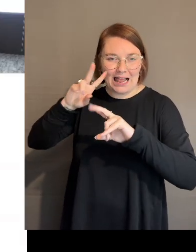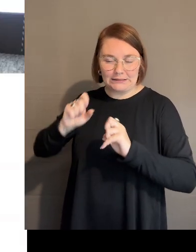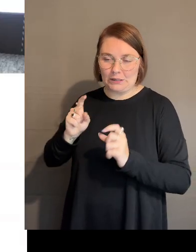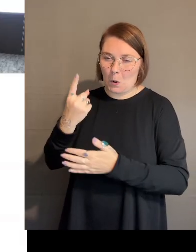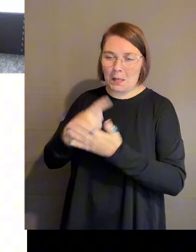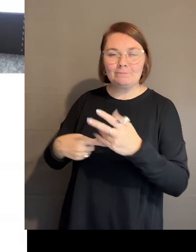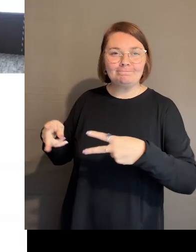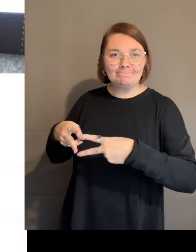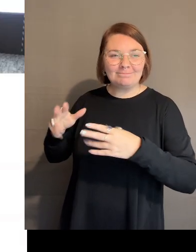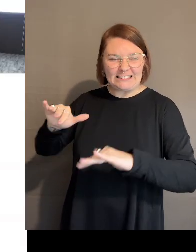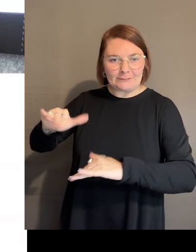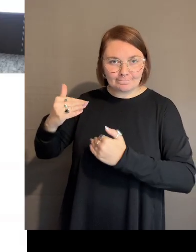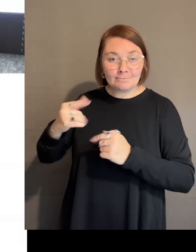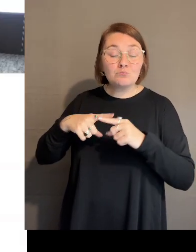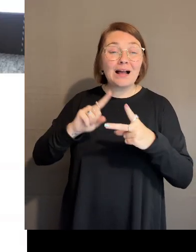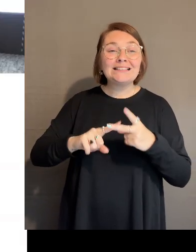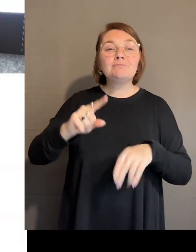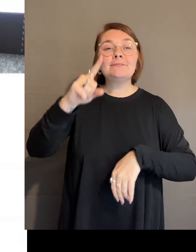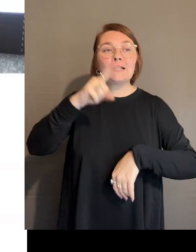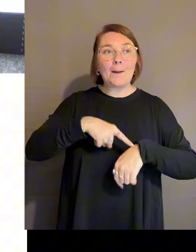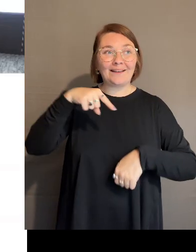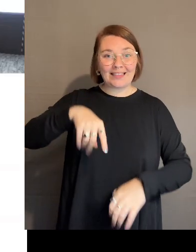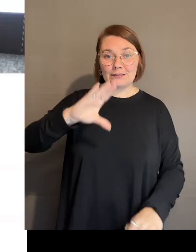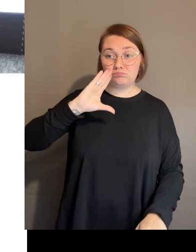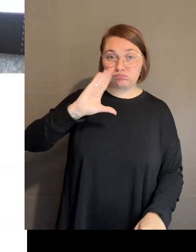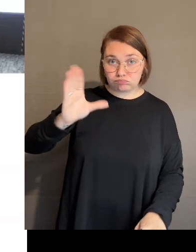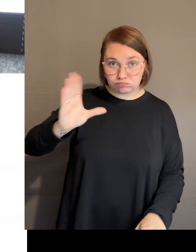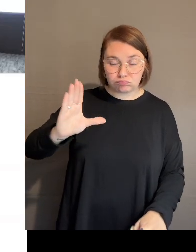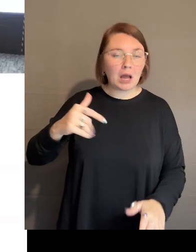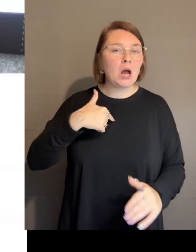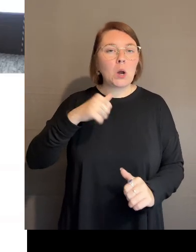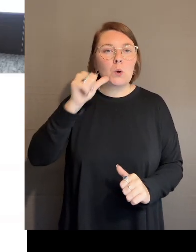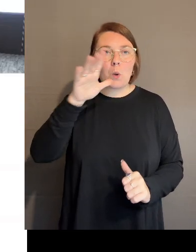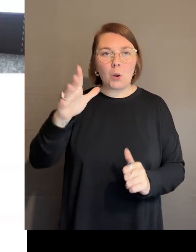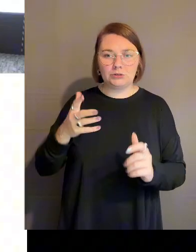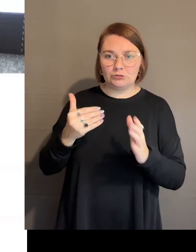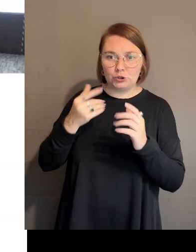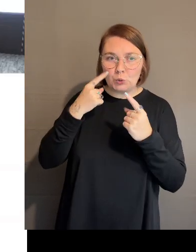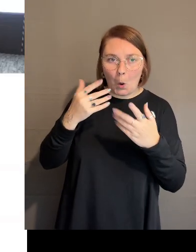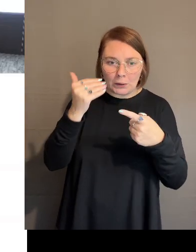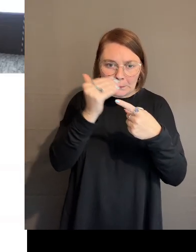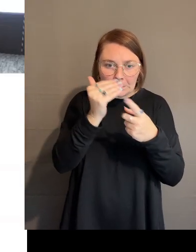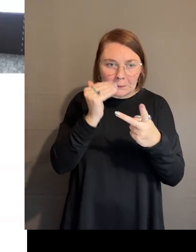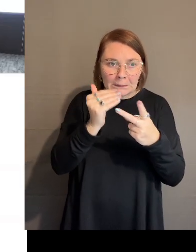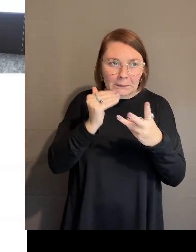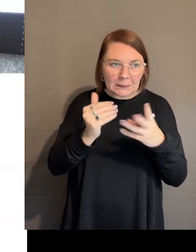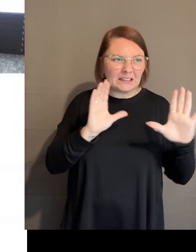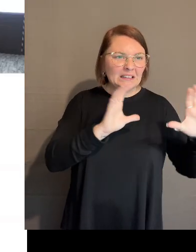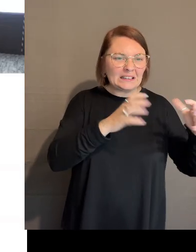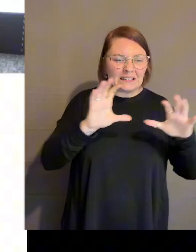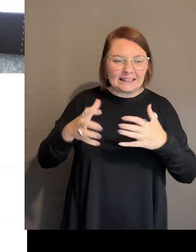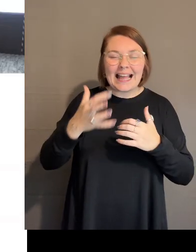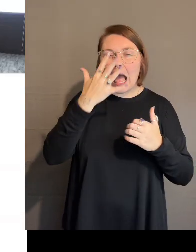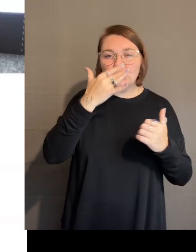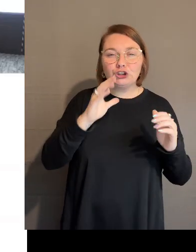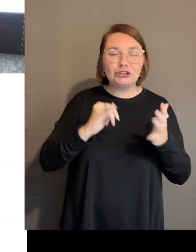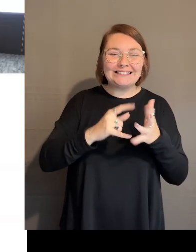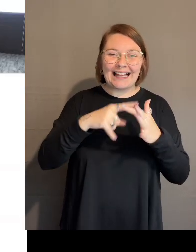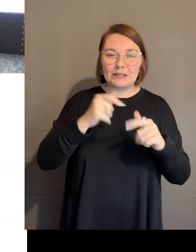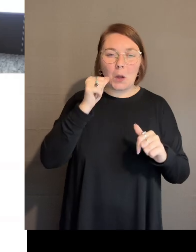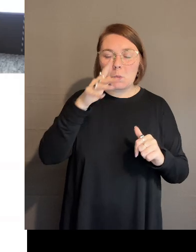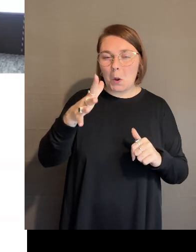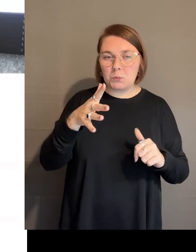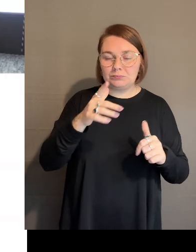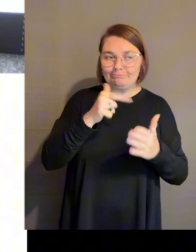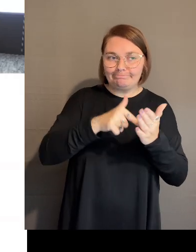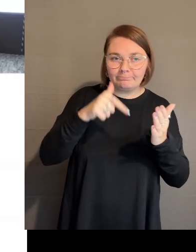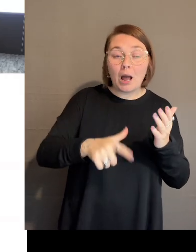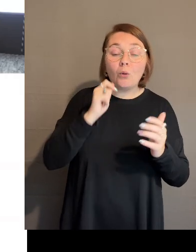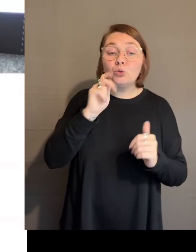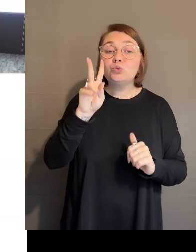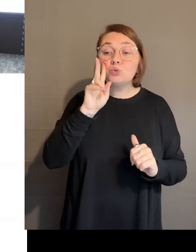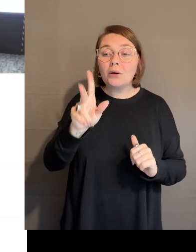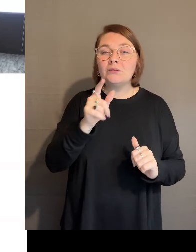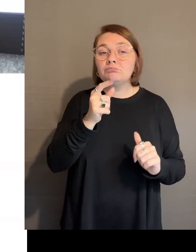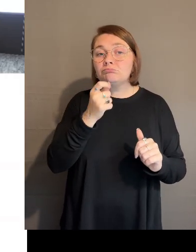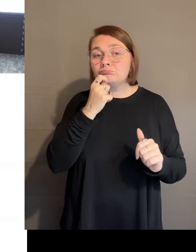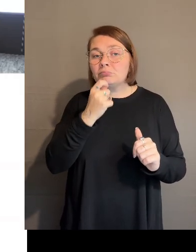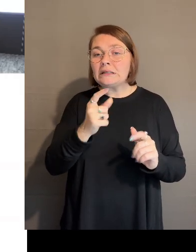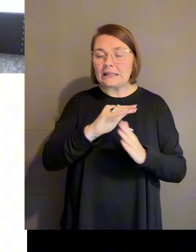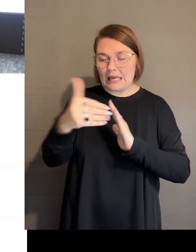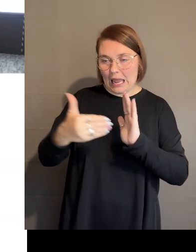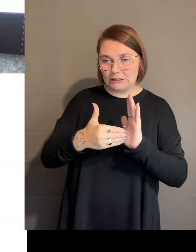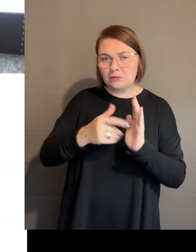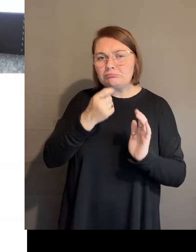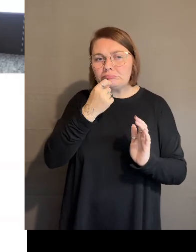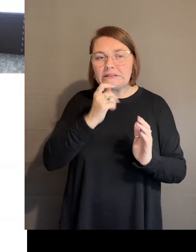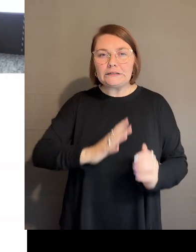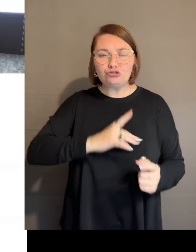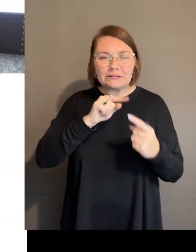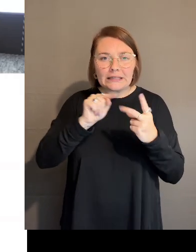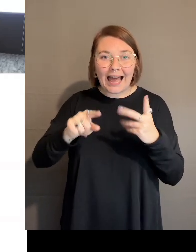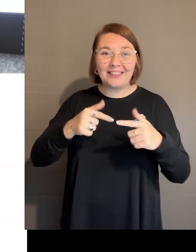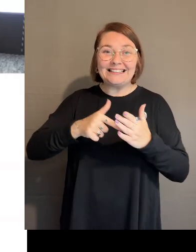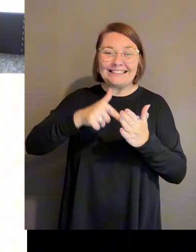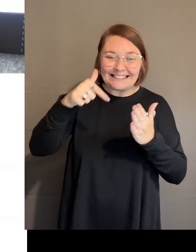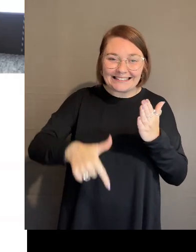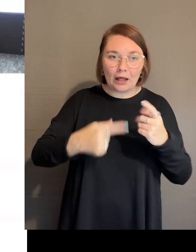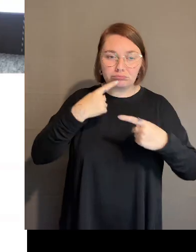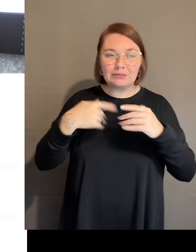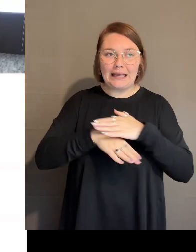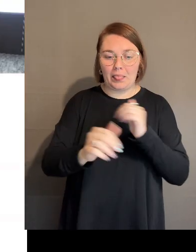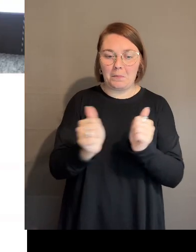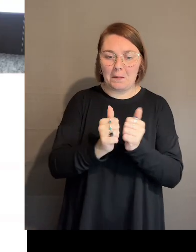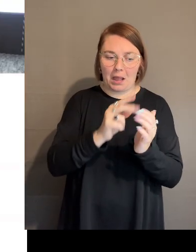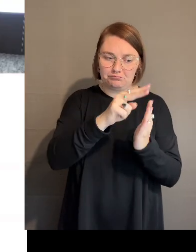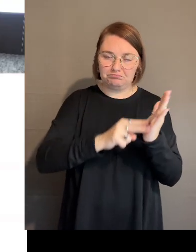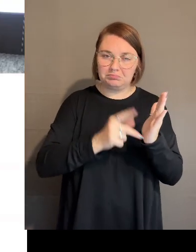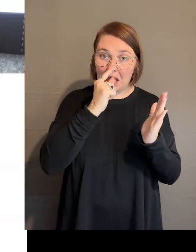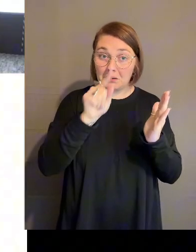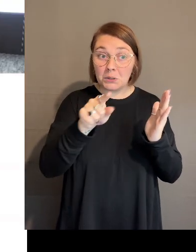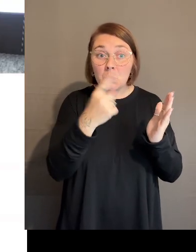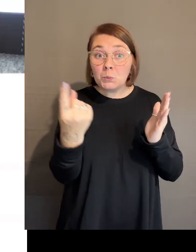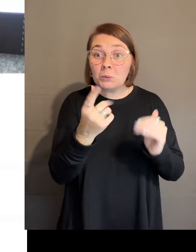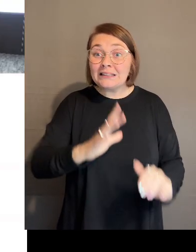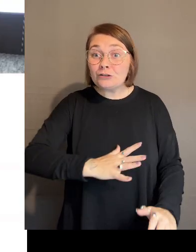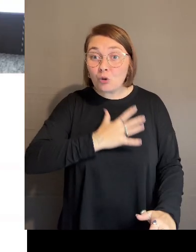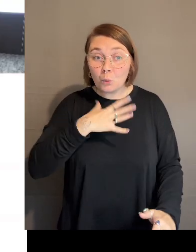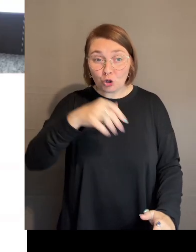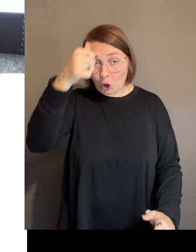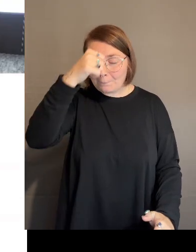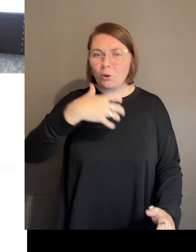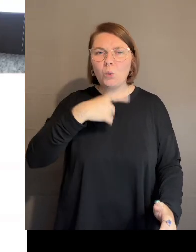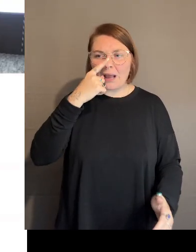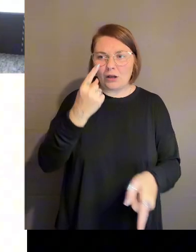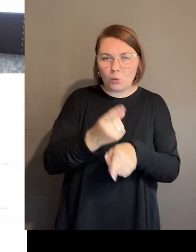And due to the timing of the presentation, I'm not presenting the results of age group and sex today. I will briefly talk about some interesting patterns at the end, and the detailed results will be in the paper. I'm very happy to talk to anyone who are interested in this afterwards.